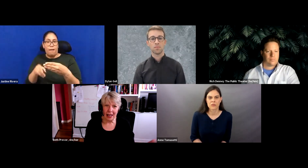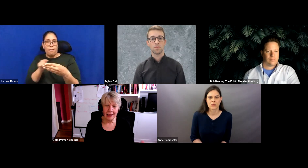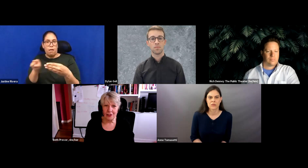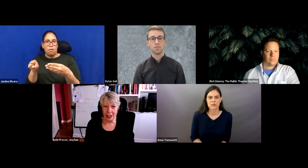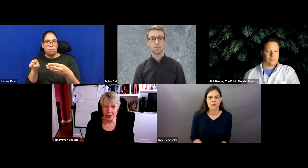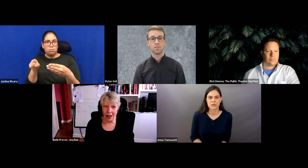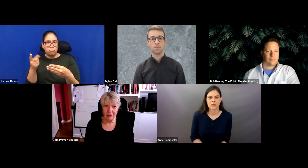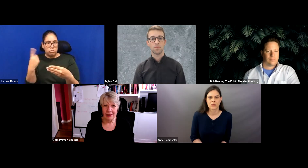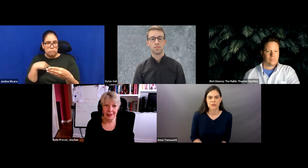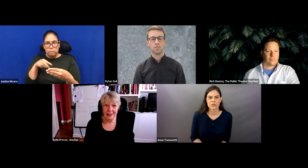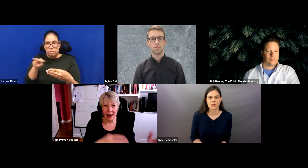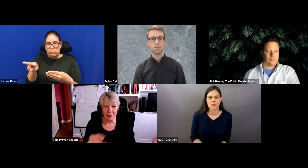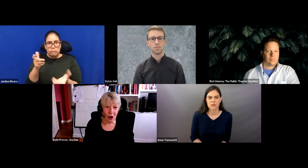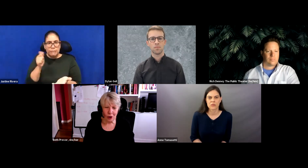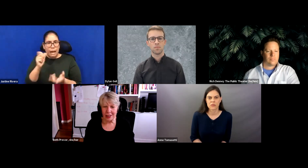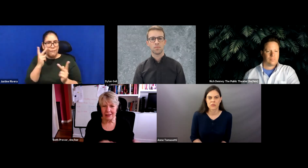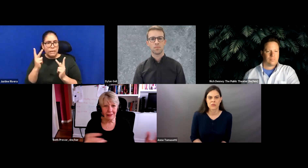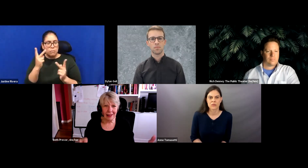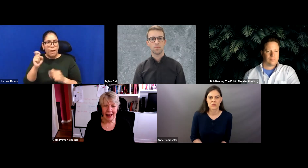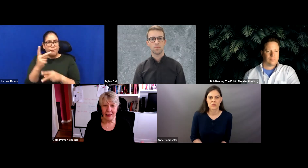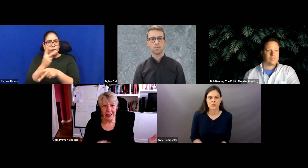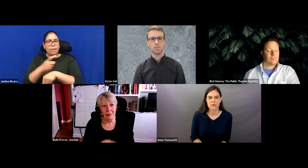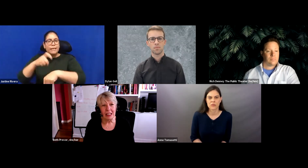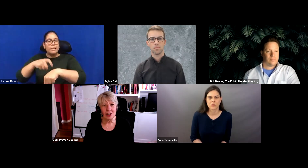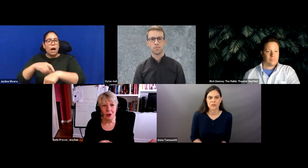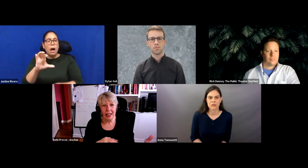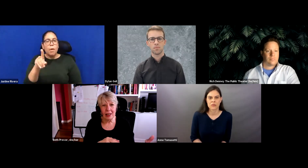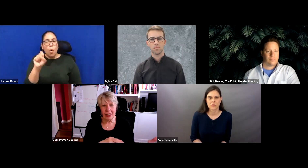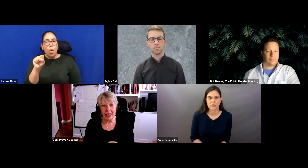we had to figure out time codes and things. I mean, so it was